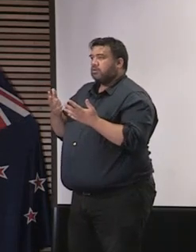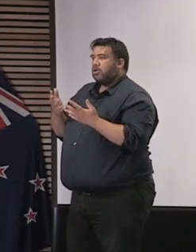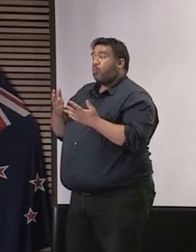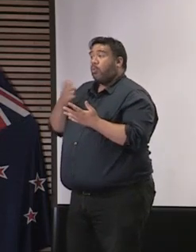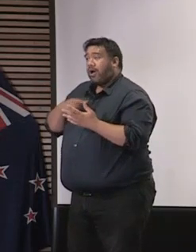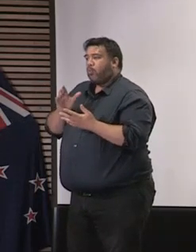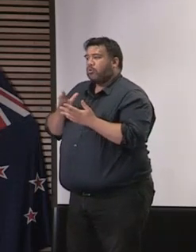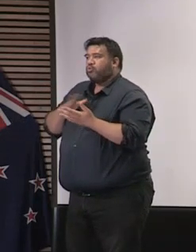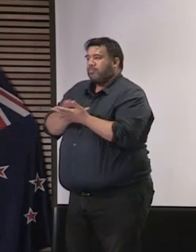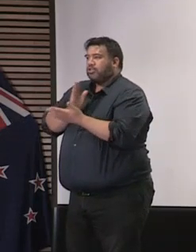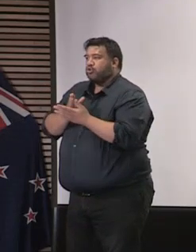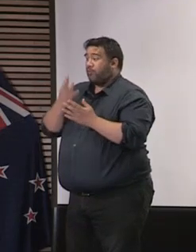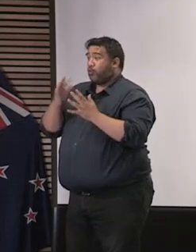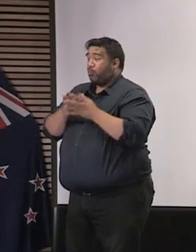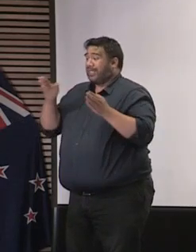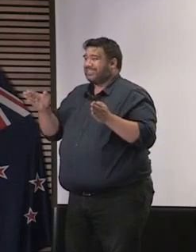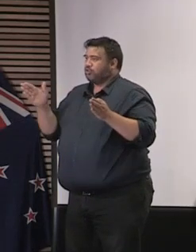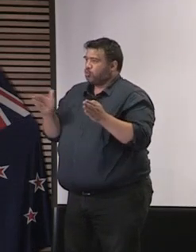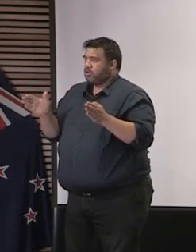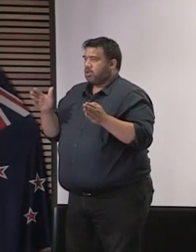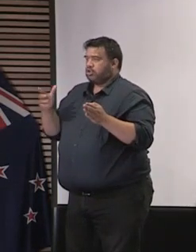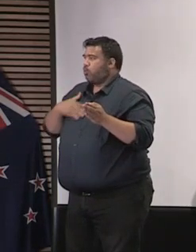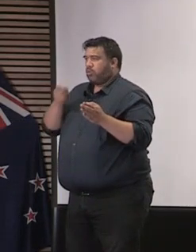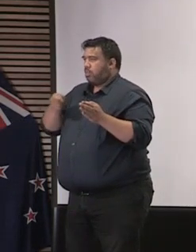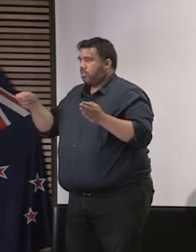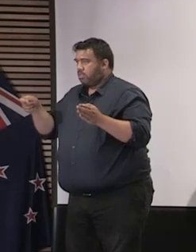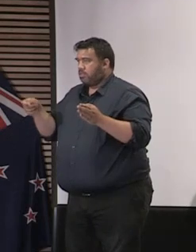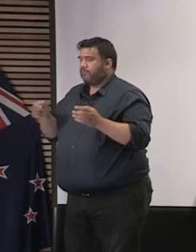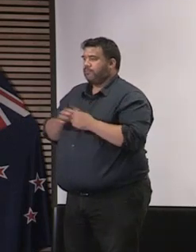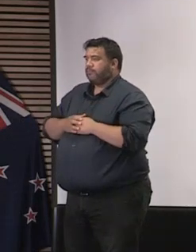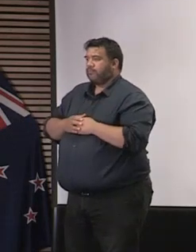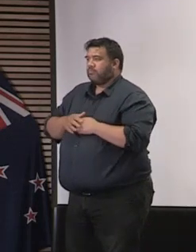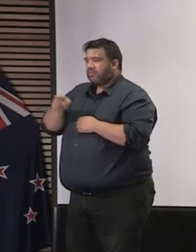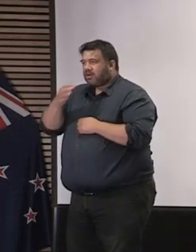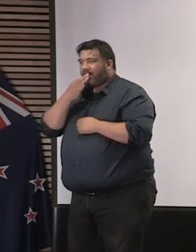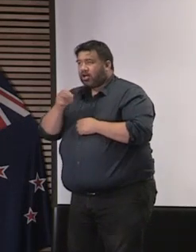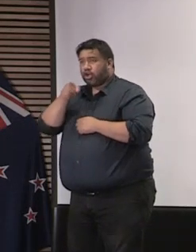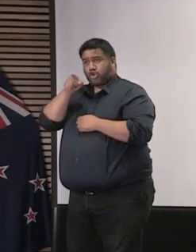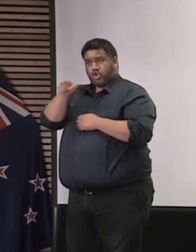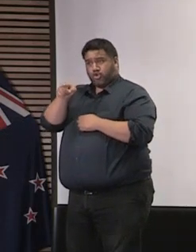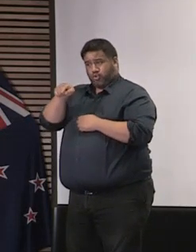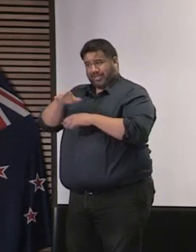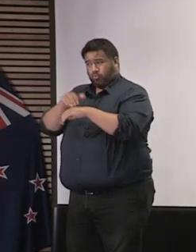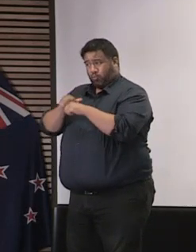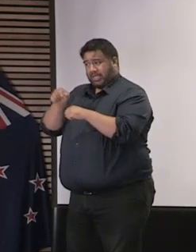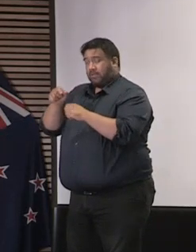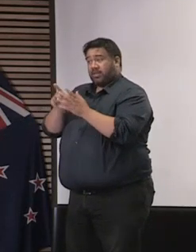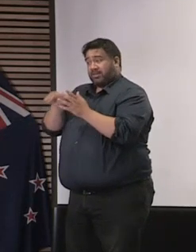control, on doing the right thing, so we can be in this control level for as short a time as possible. REPORTER: